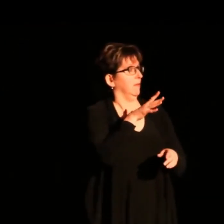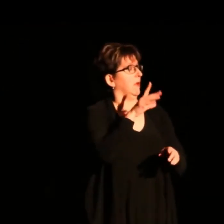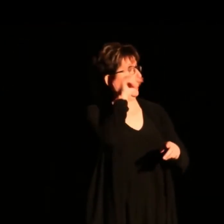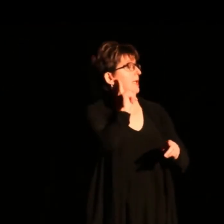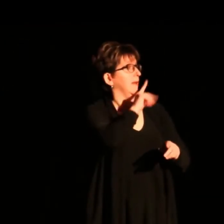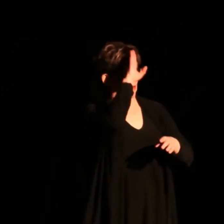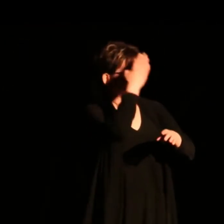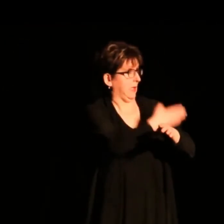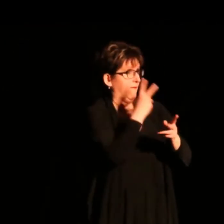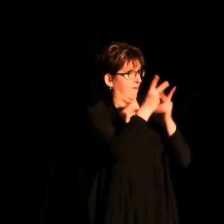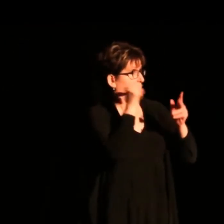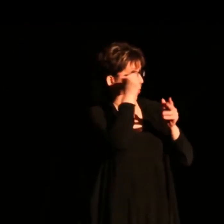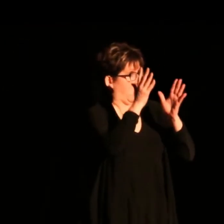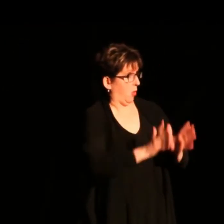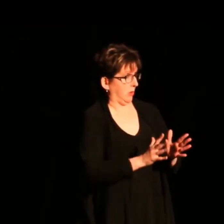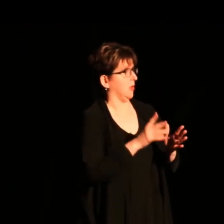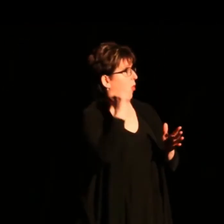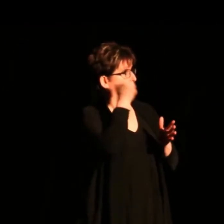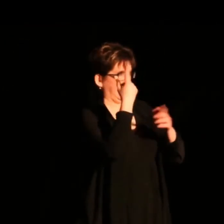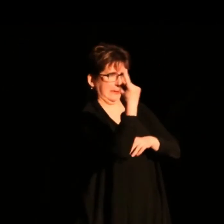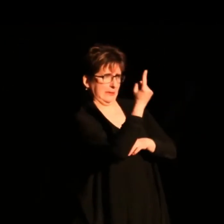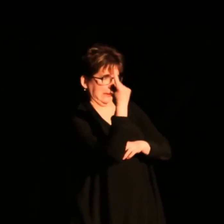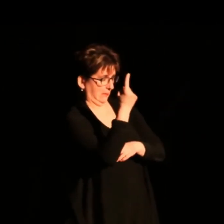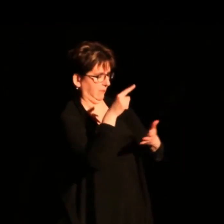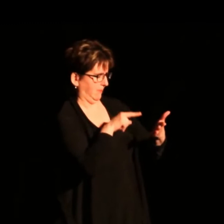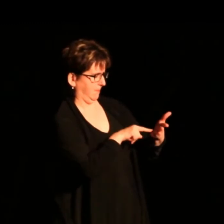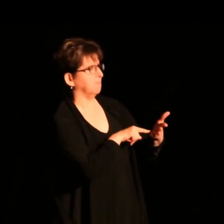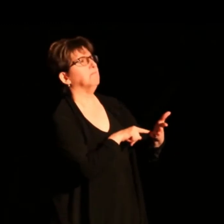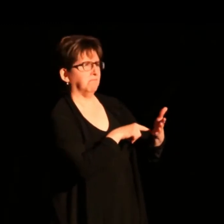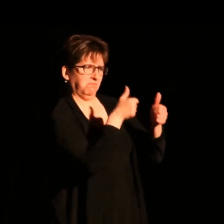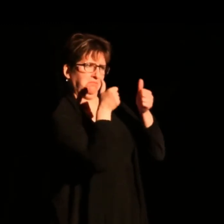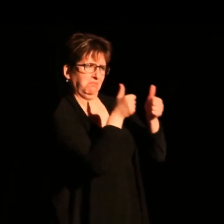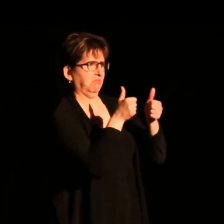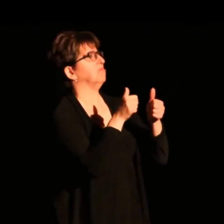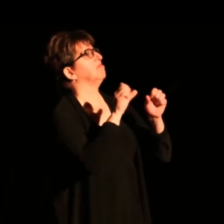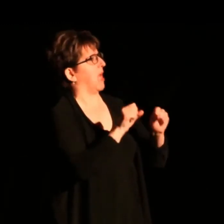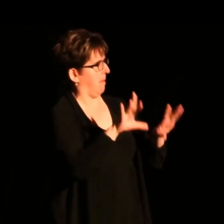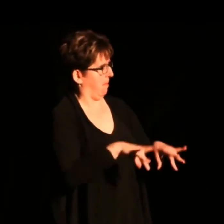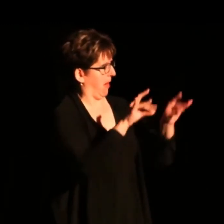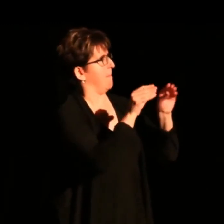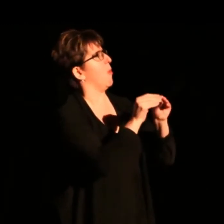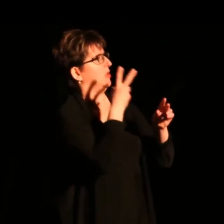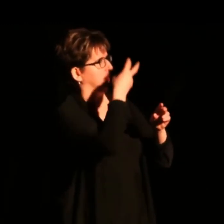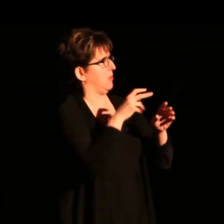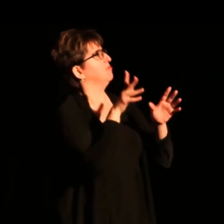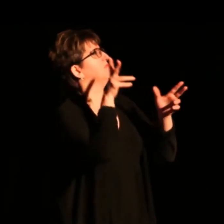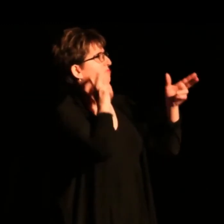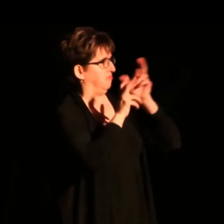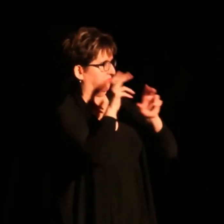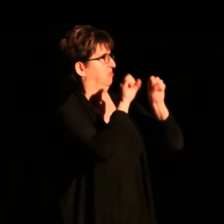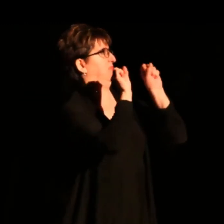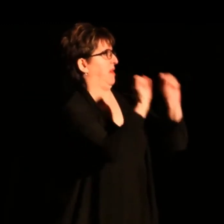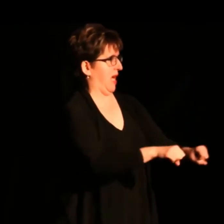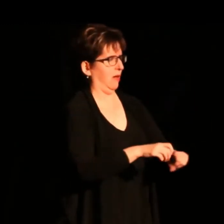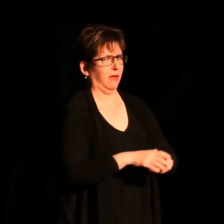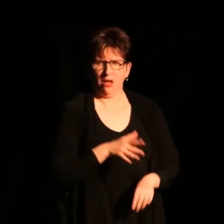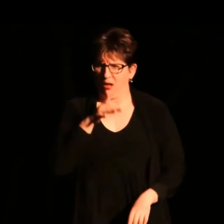The mother and her deaf son have an appointment with the audiologist.